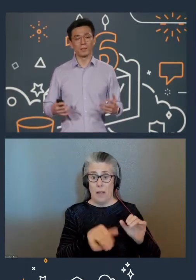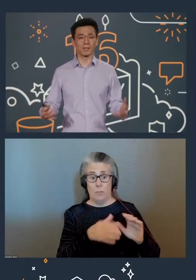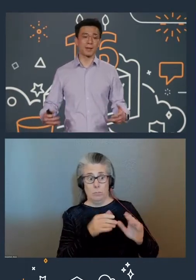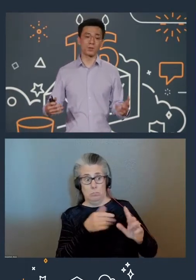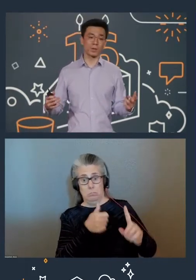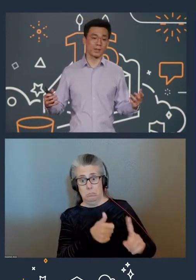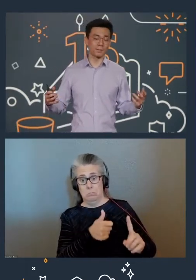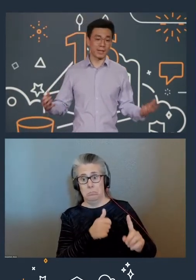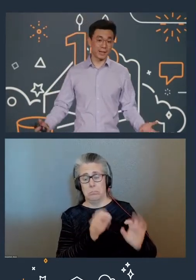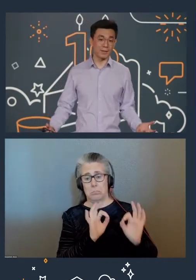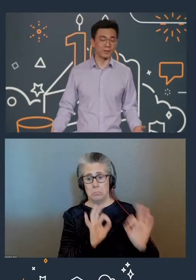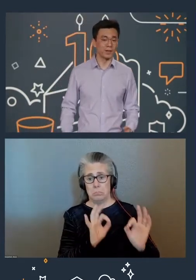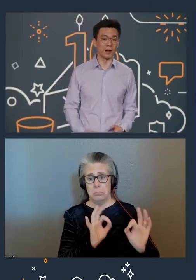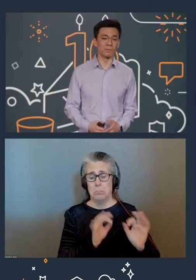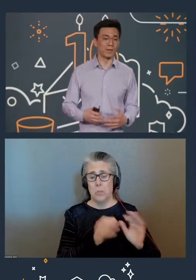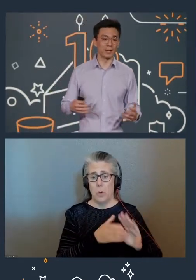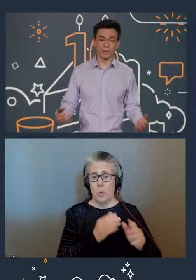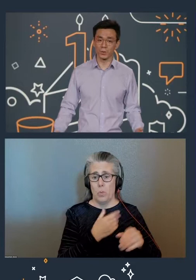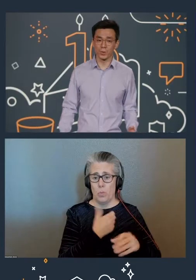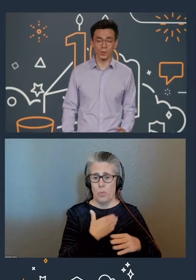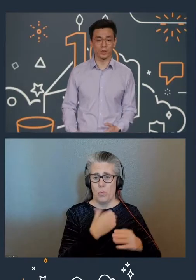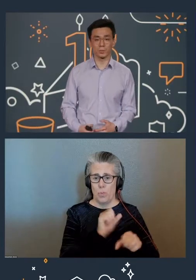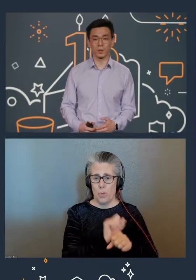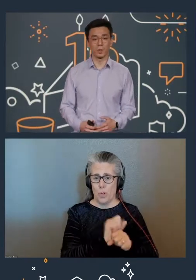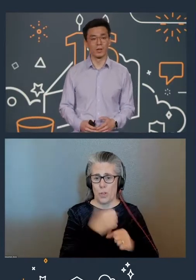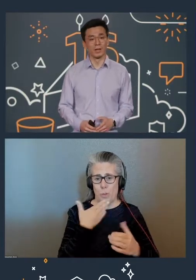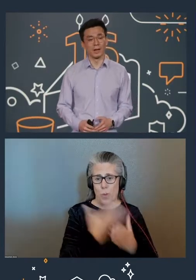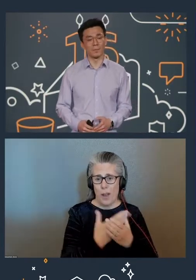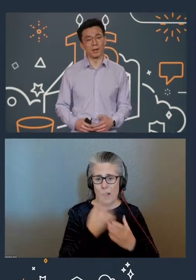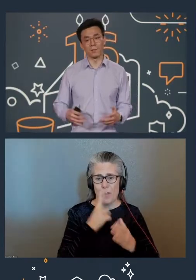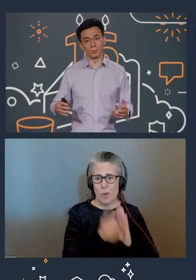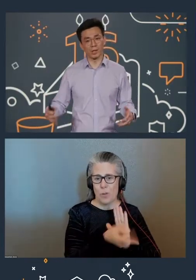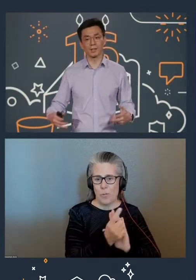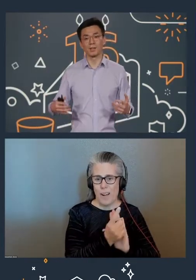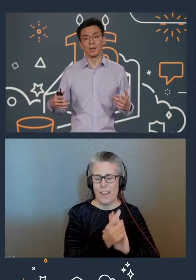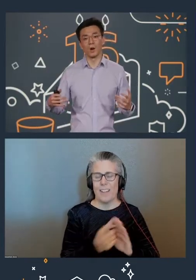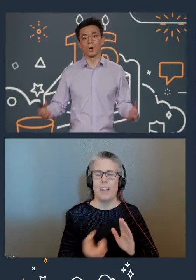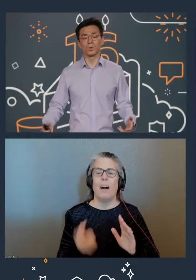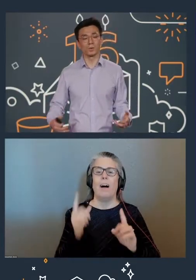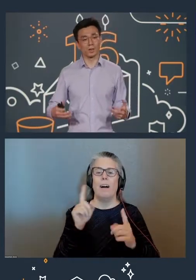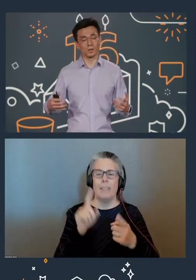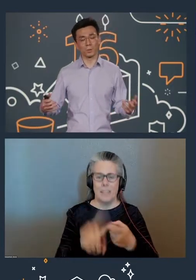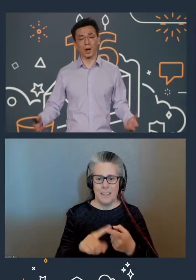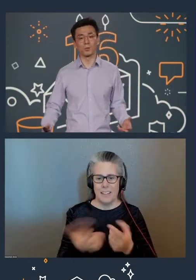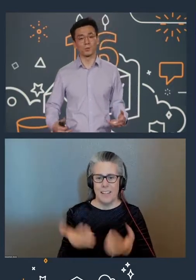But the same story begin again. Data continue to explode and brings a whole problems